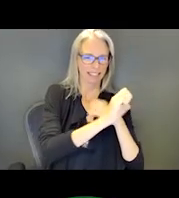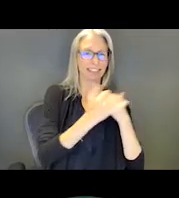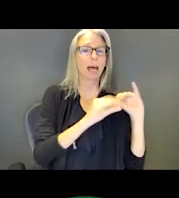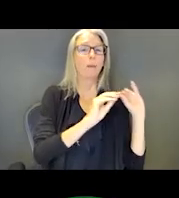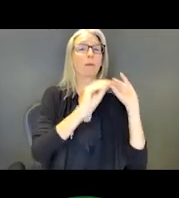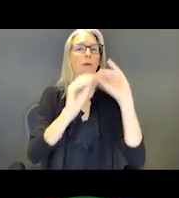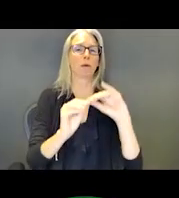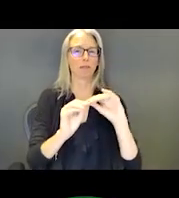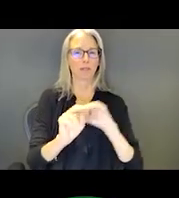environments.